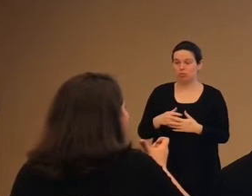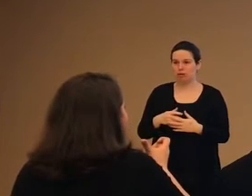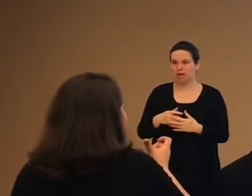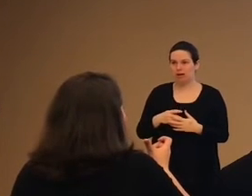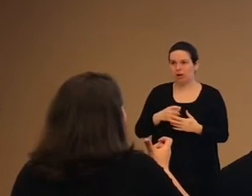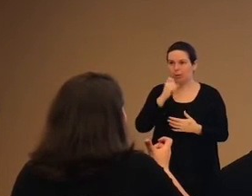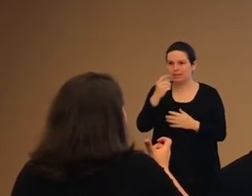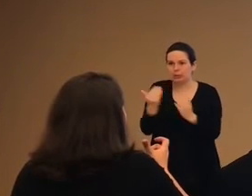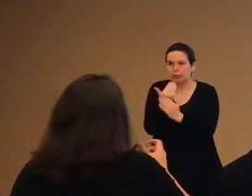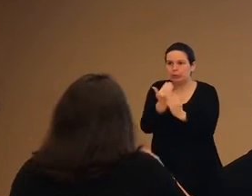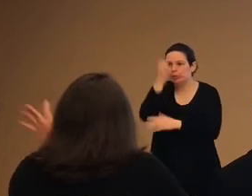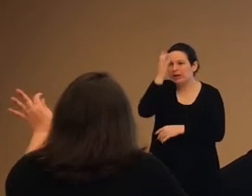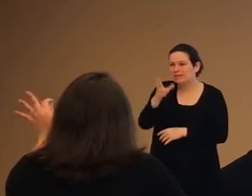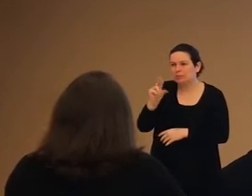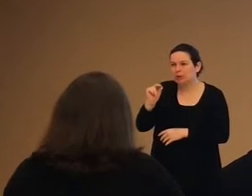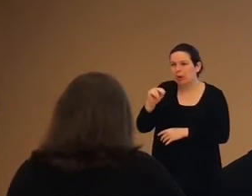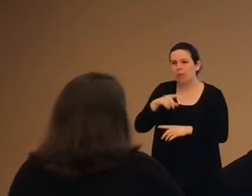But for public facing it kind of was